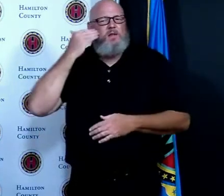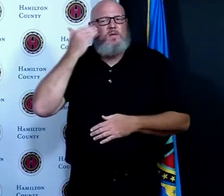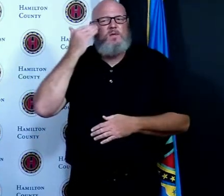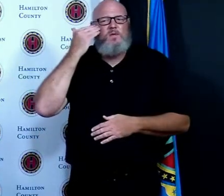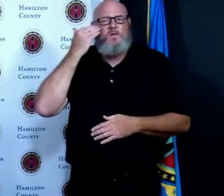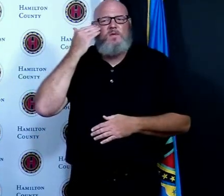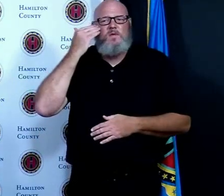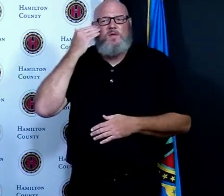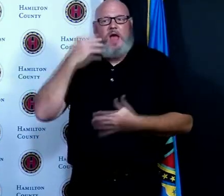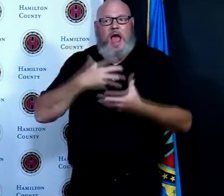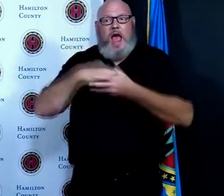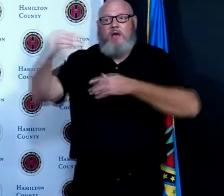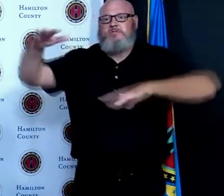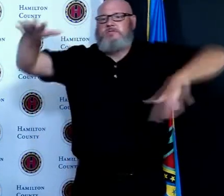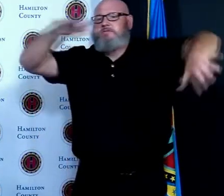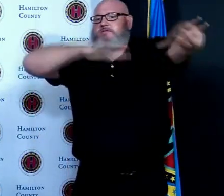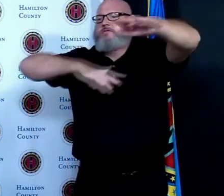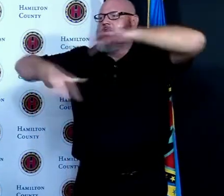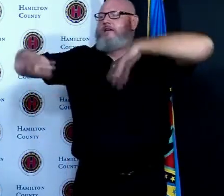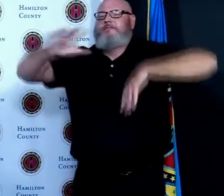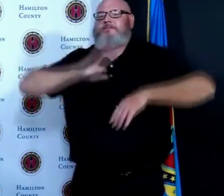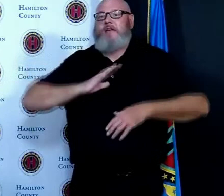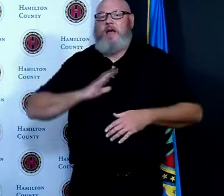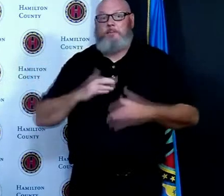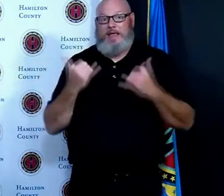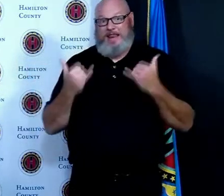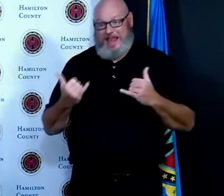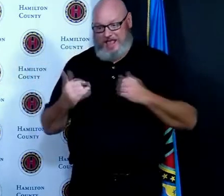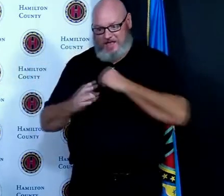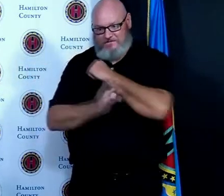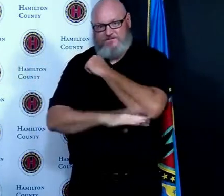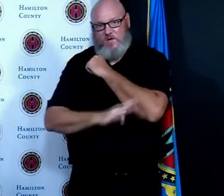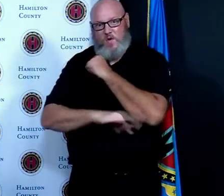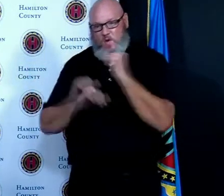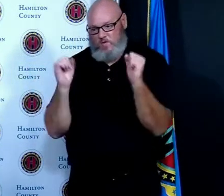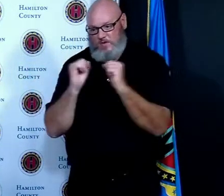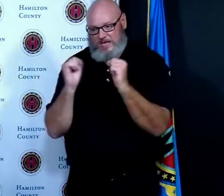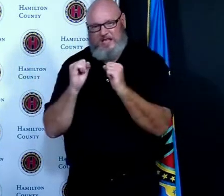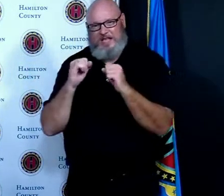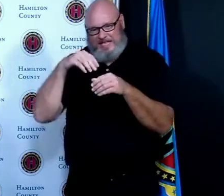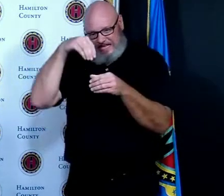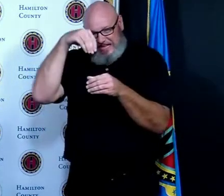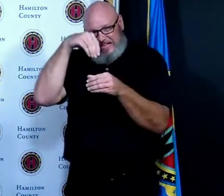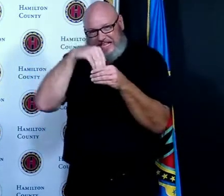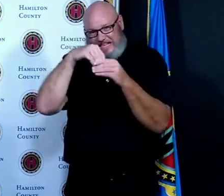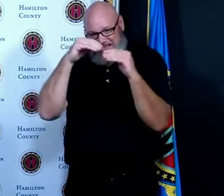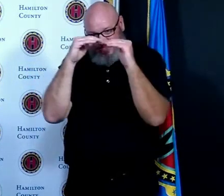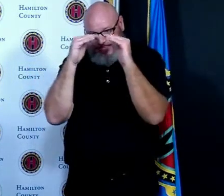you're bringing people together inside not wearing masks we will continue to see cases of Covid-19